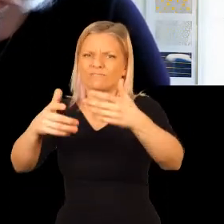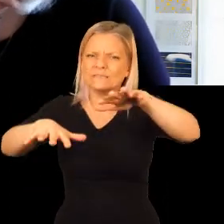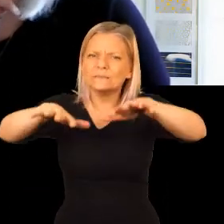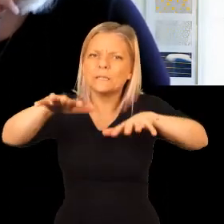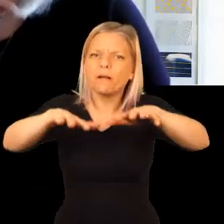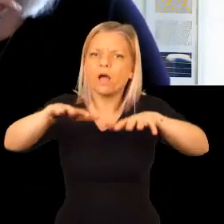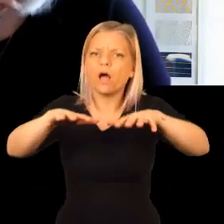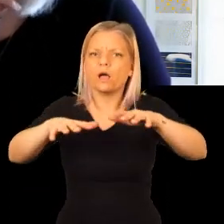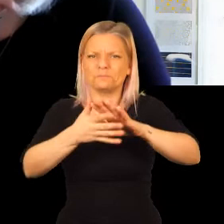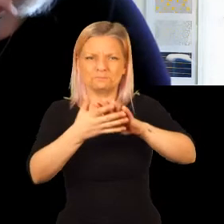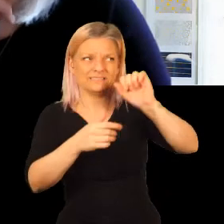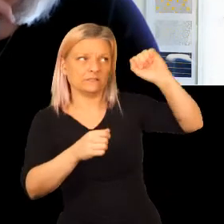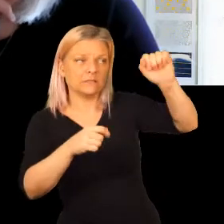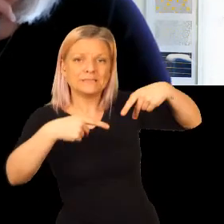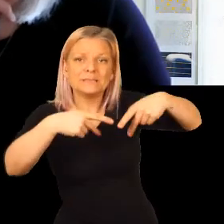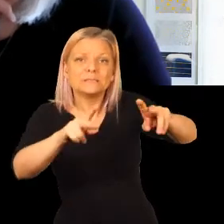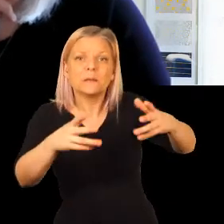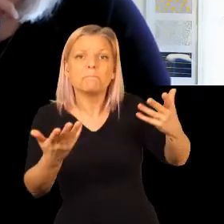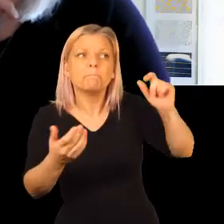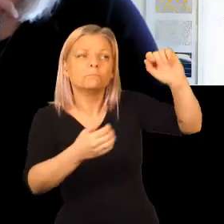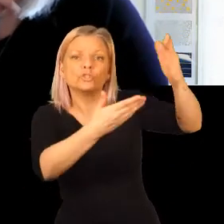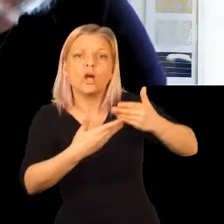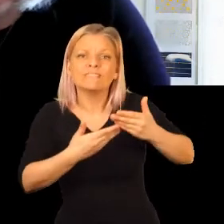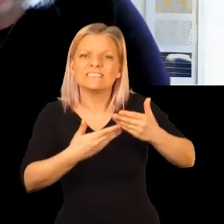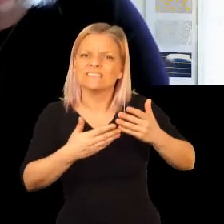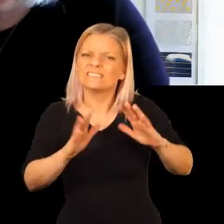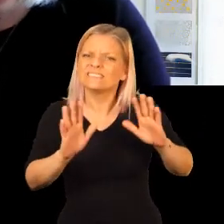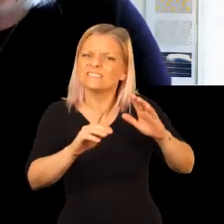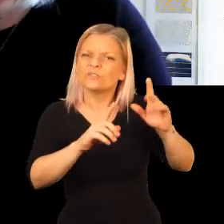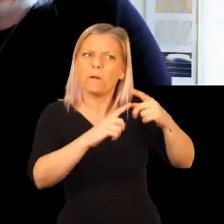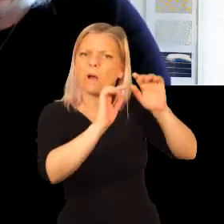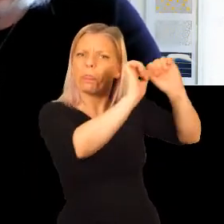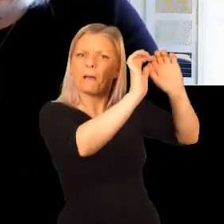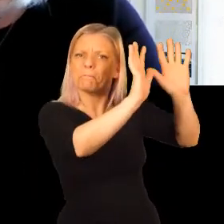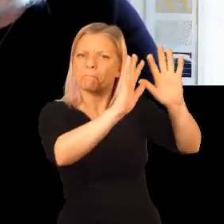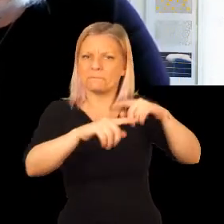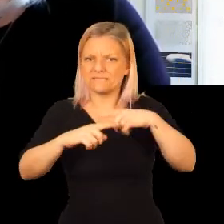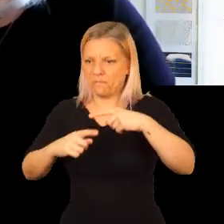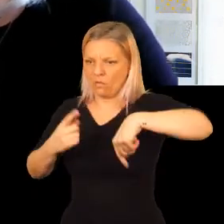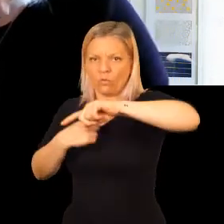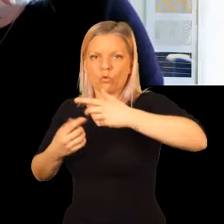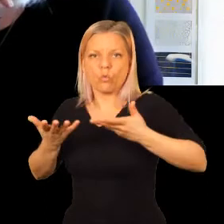other people who have similar experiences and it was never necessarily about systems and services